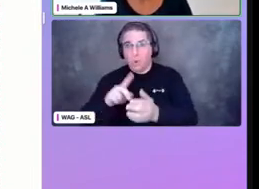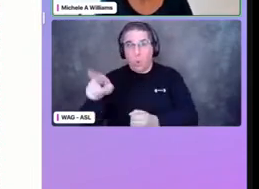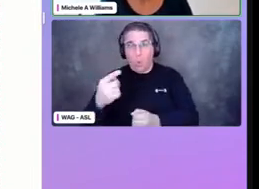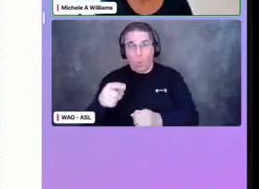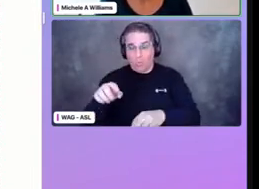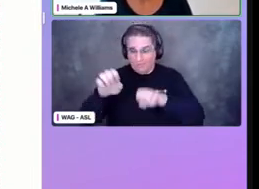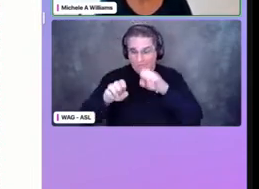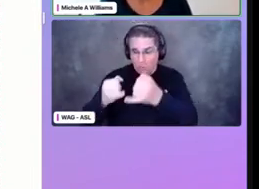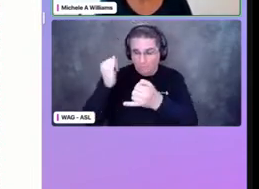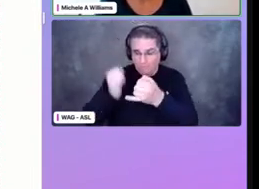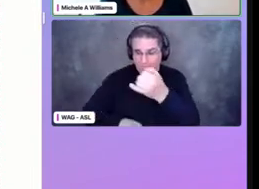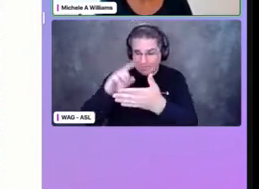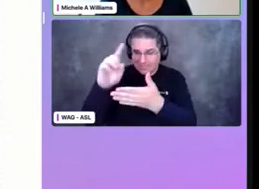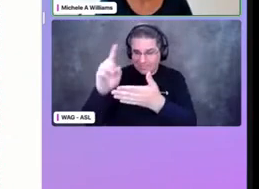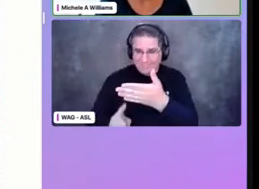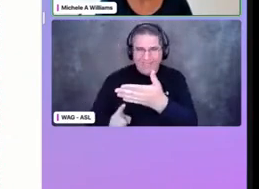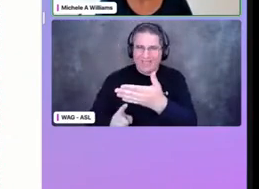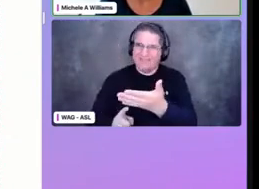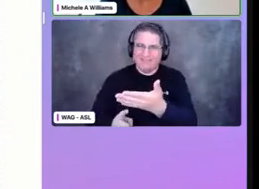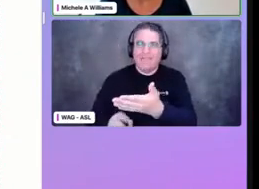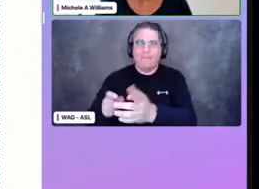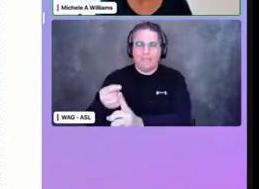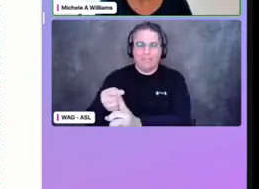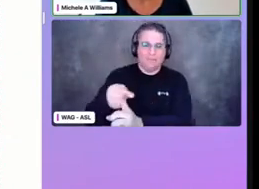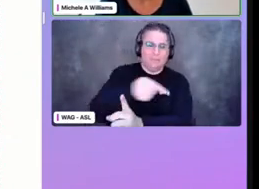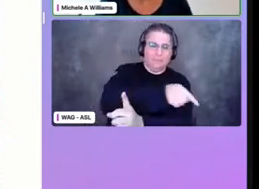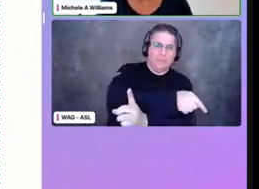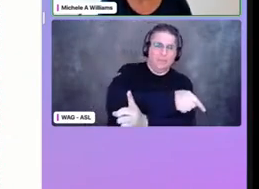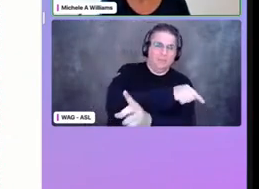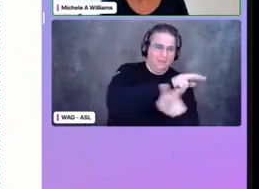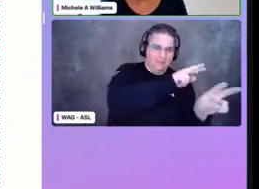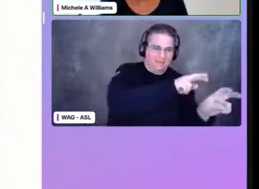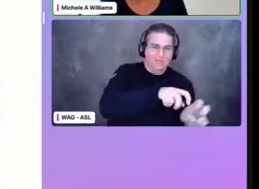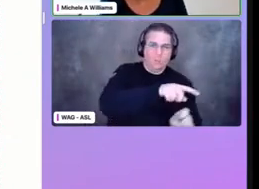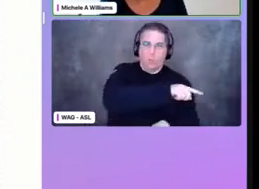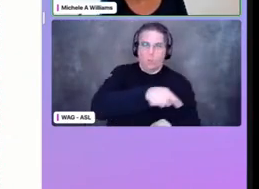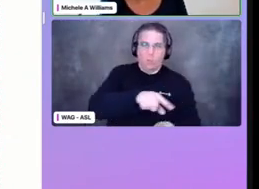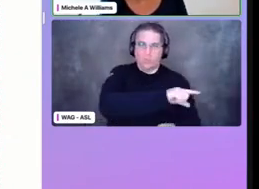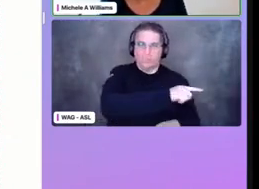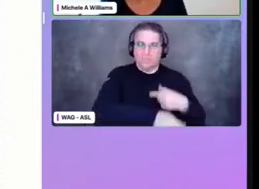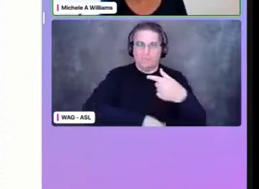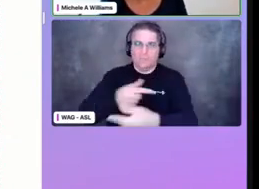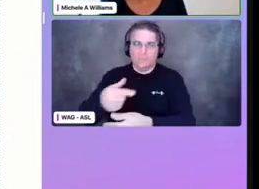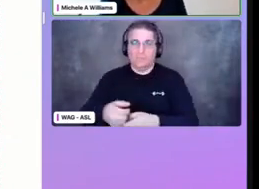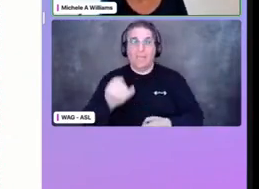can't be user centered but only evaluate final designs with users. So, a lot of